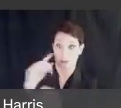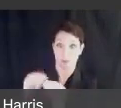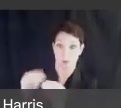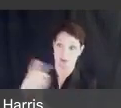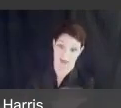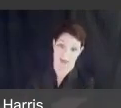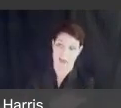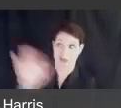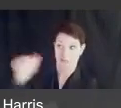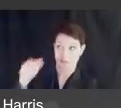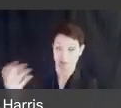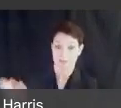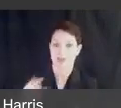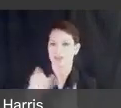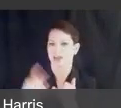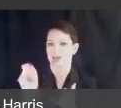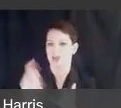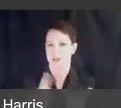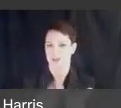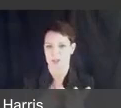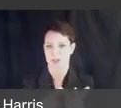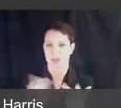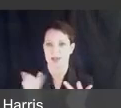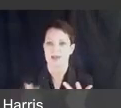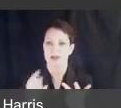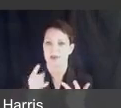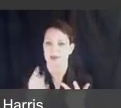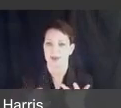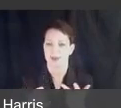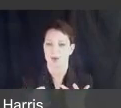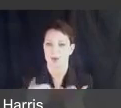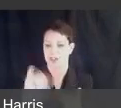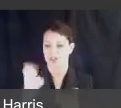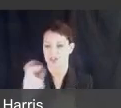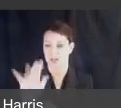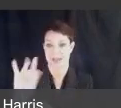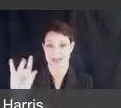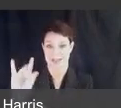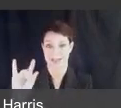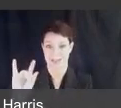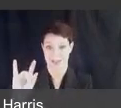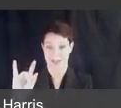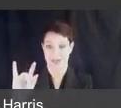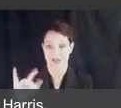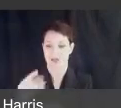[Reporter] And last question. Now that you're to January 18th and I don't have that list in front of me of how many